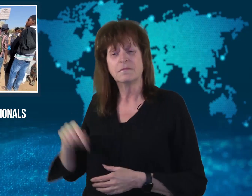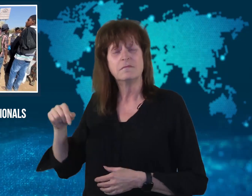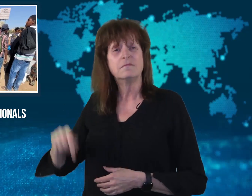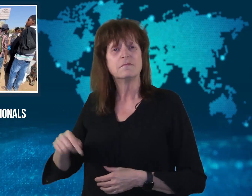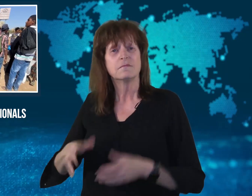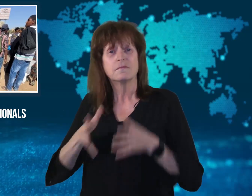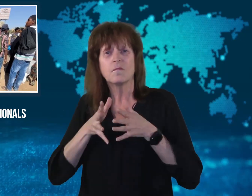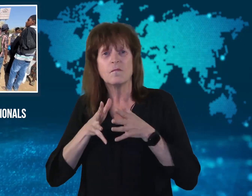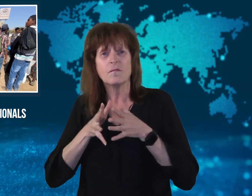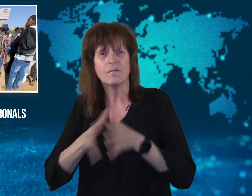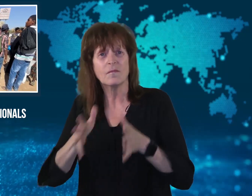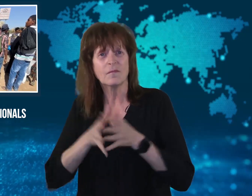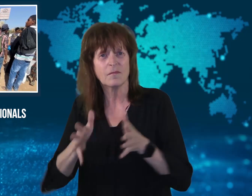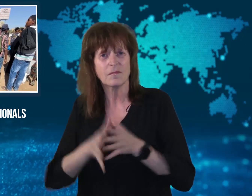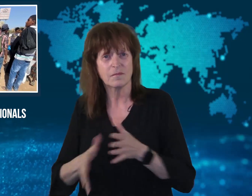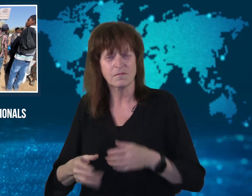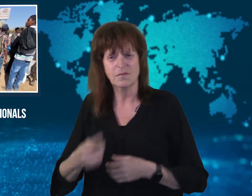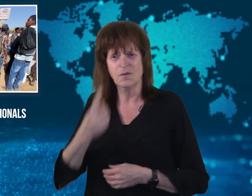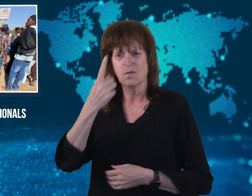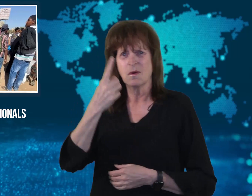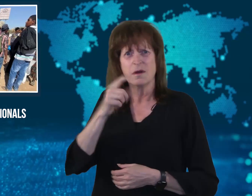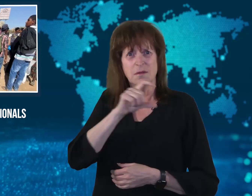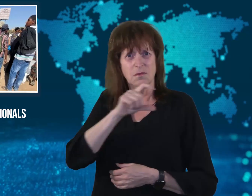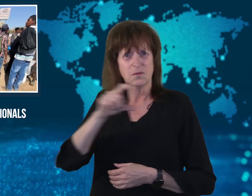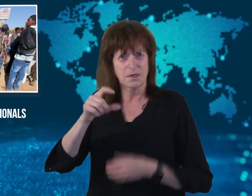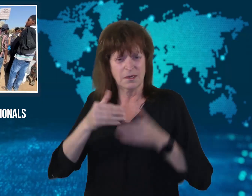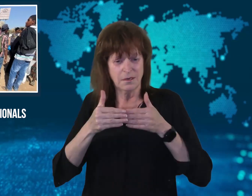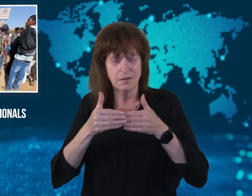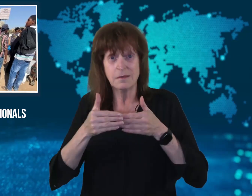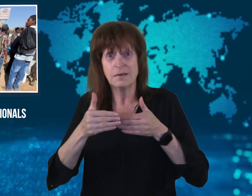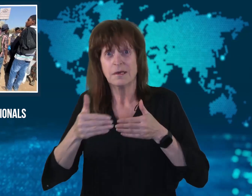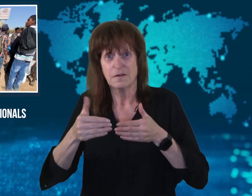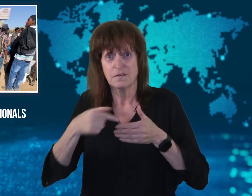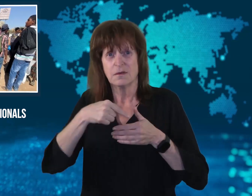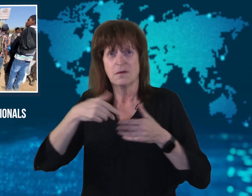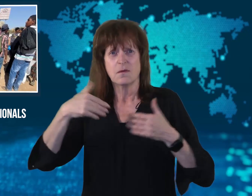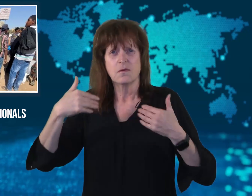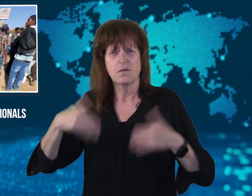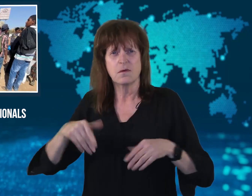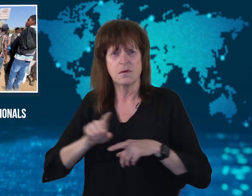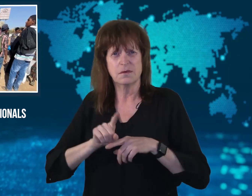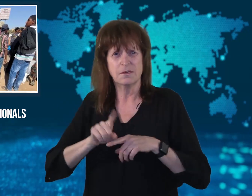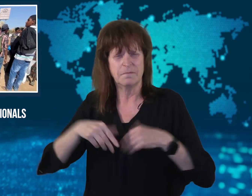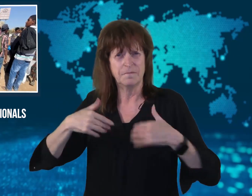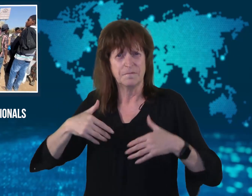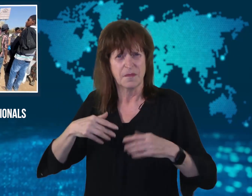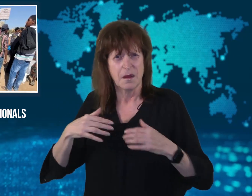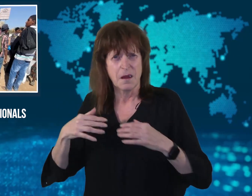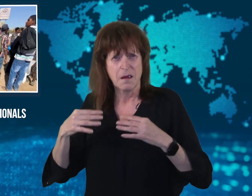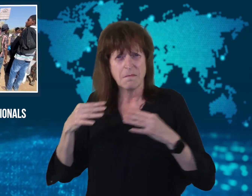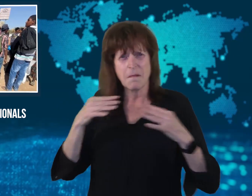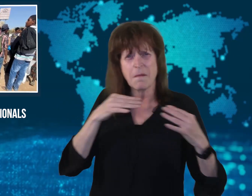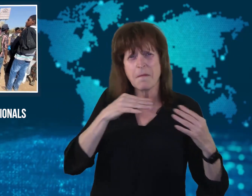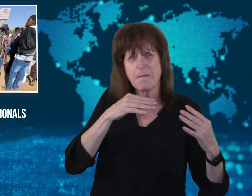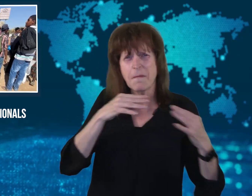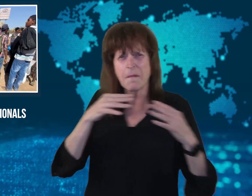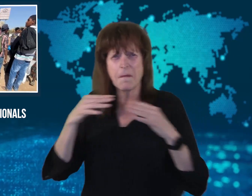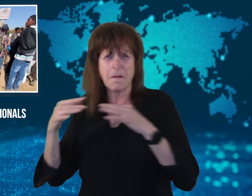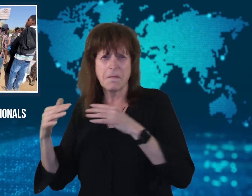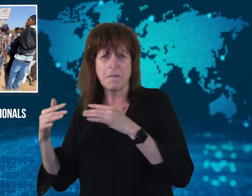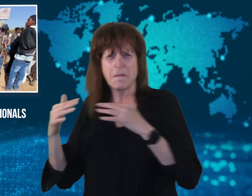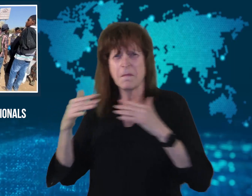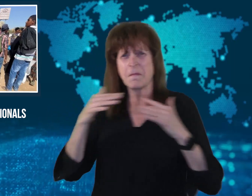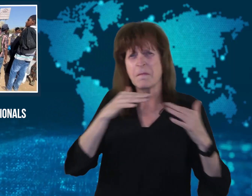The announcement came one week after intense fighting began in Sudan.